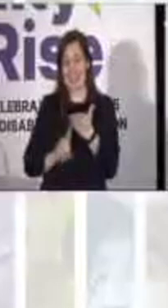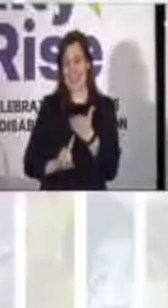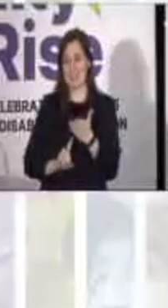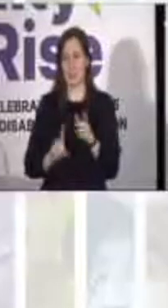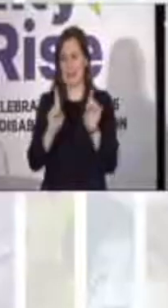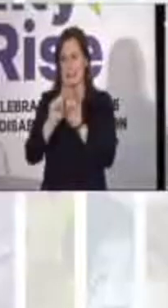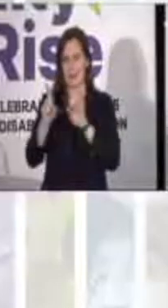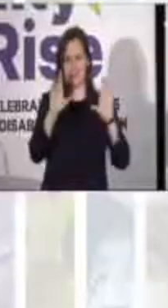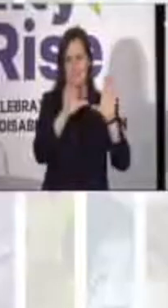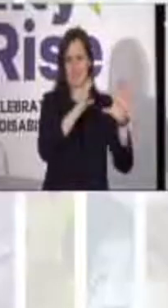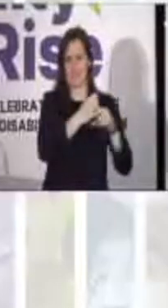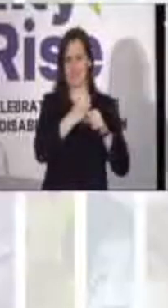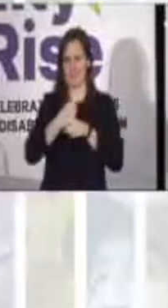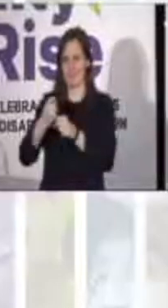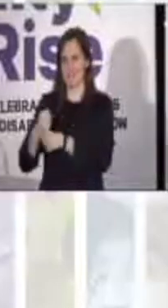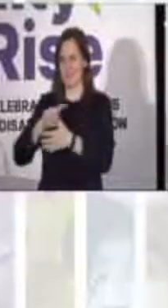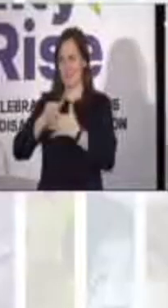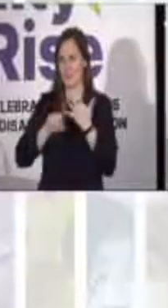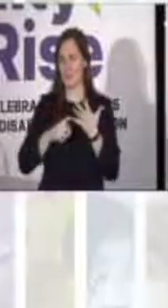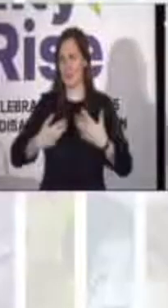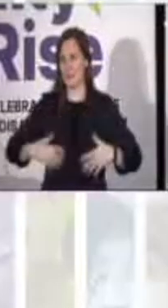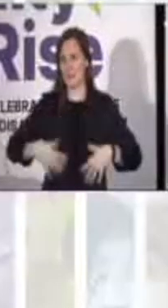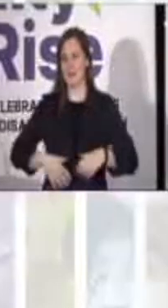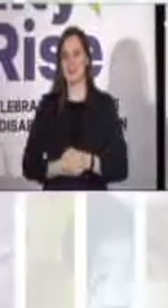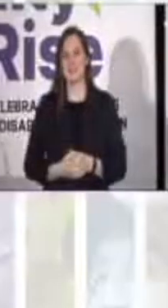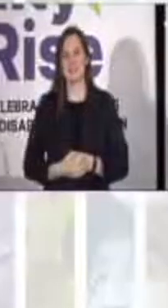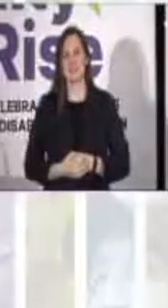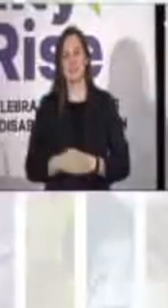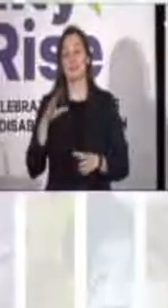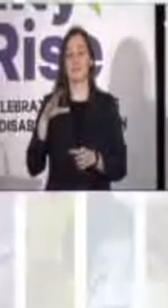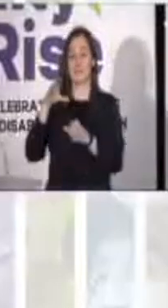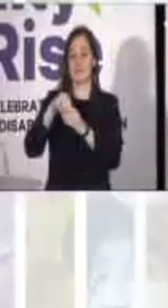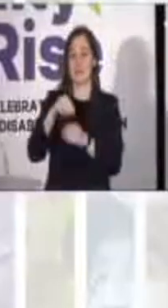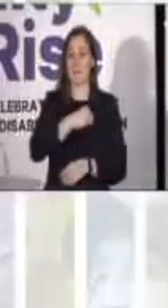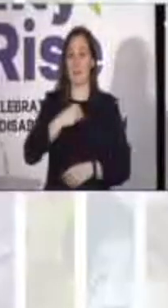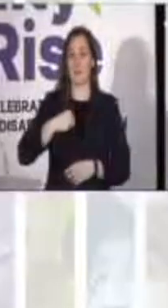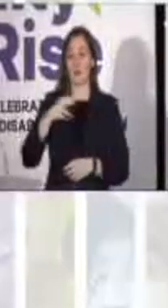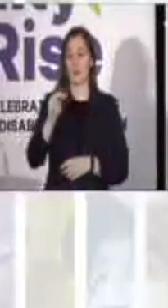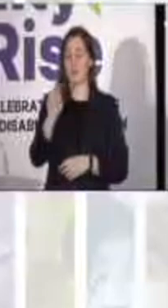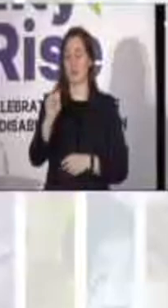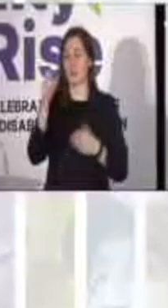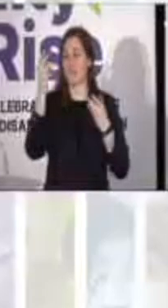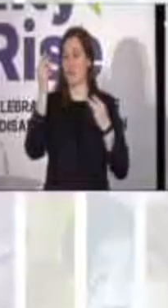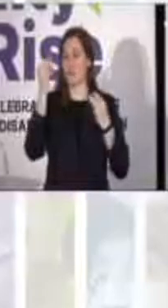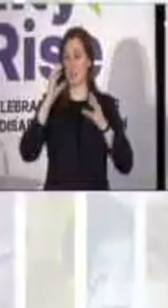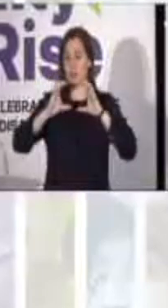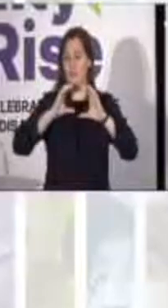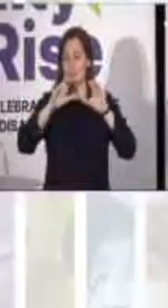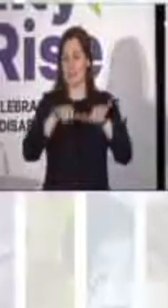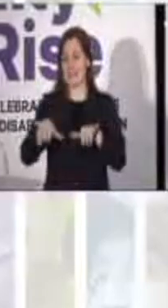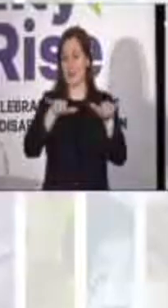SHE IS A PROUD MEMBER OF THE NOVA SCOTIA INFORMATION AND COMMUNICATION STANDARD DEVELOPMENT COMMITTEE